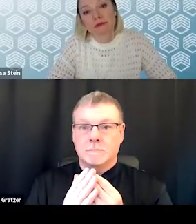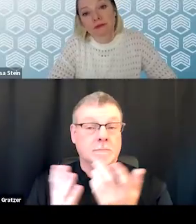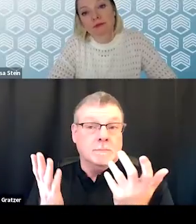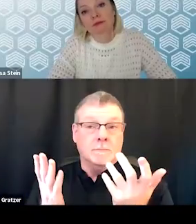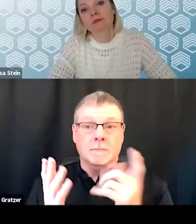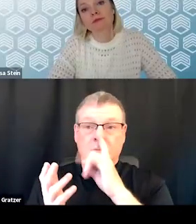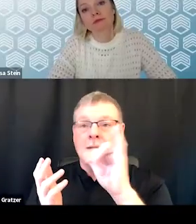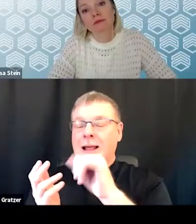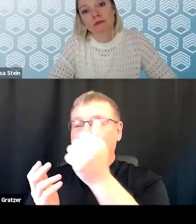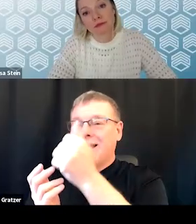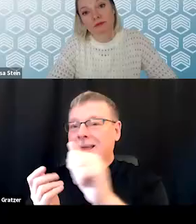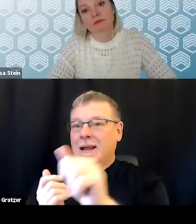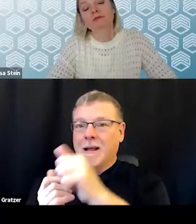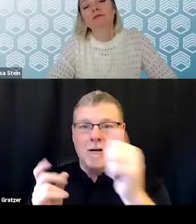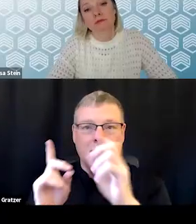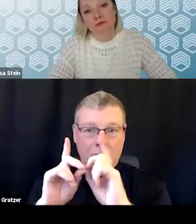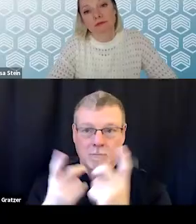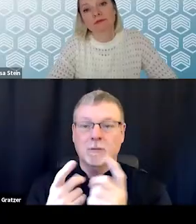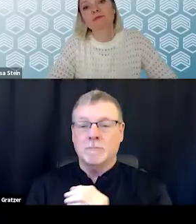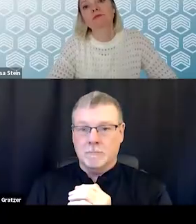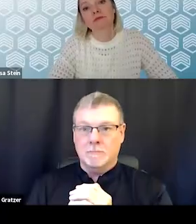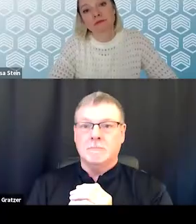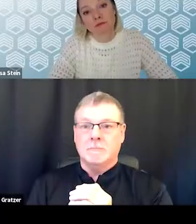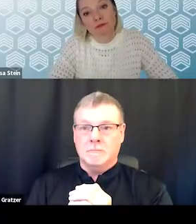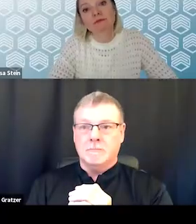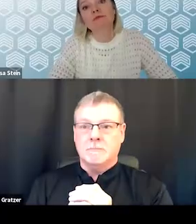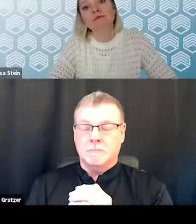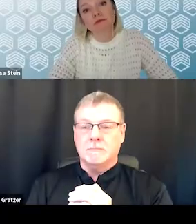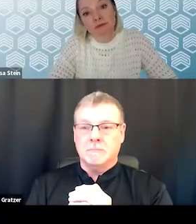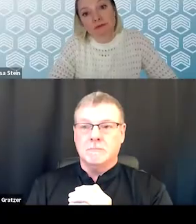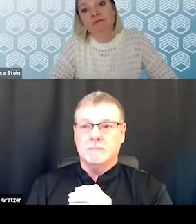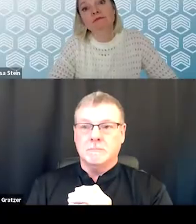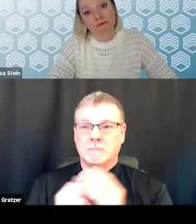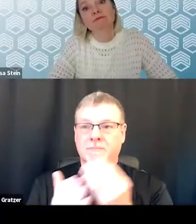any other city department is funded, that's kind of our main funding source.